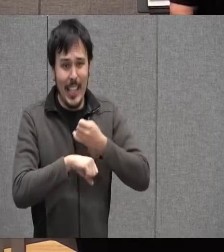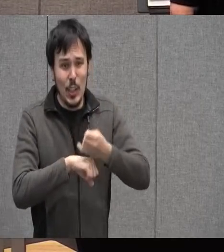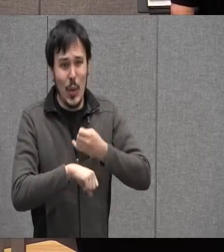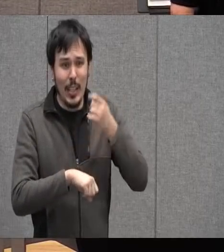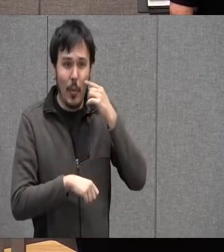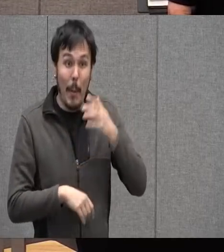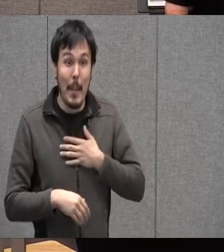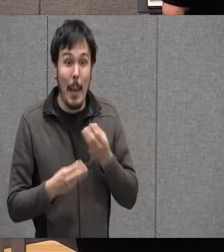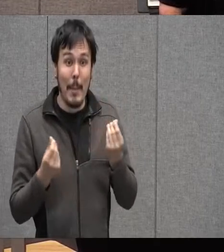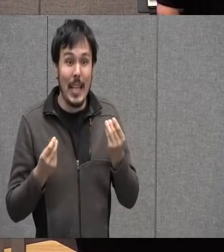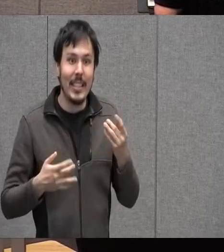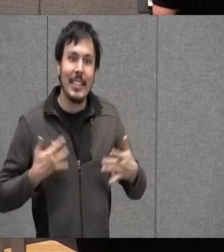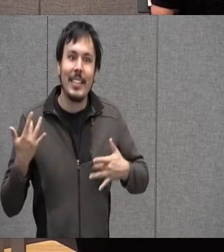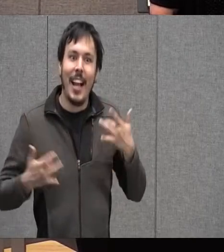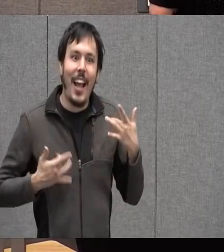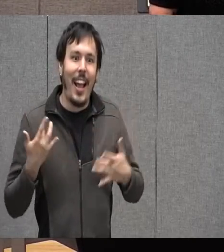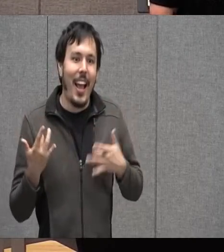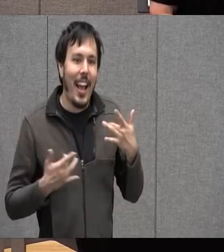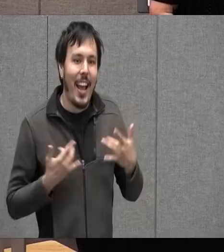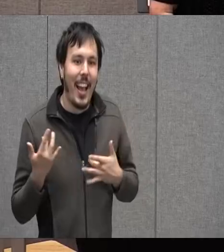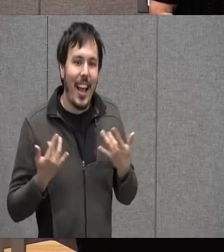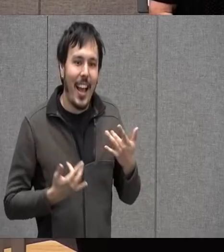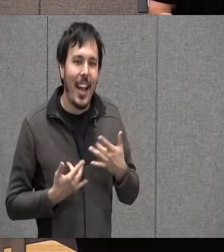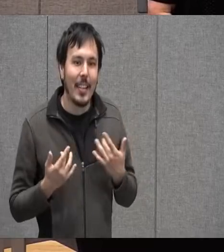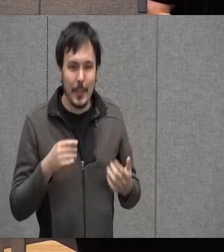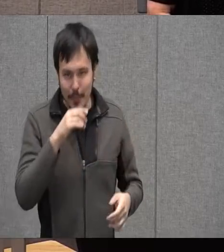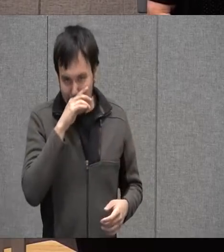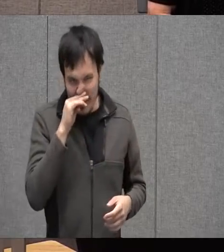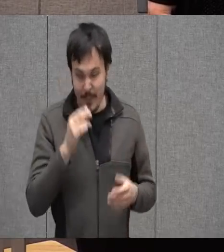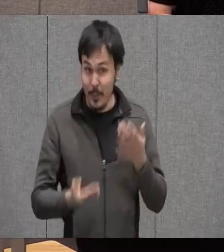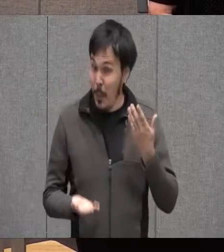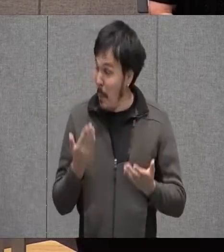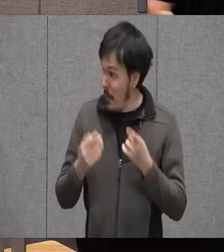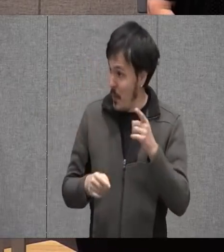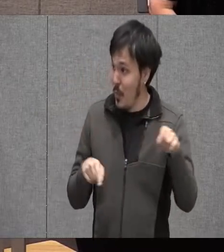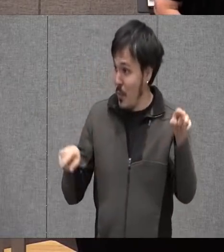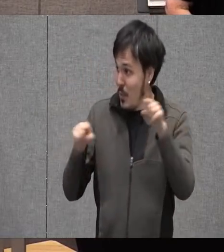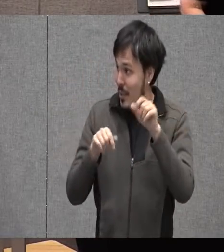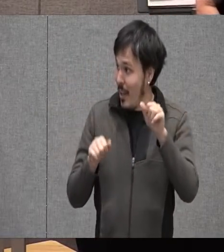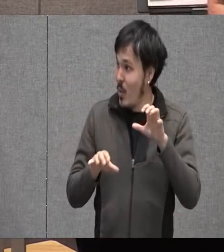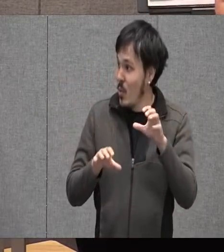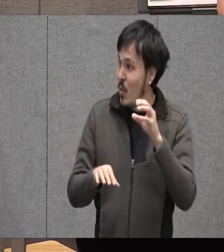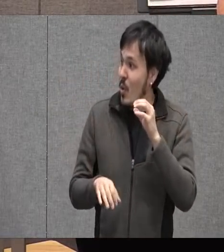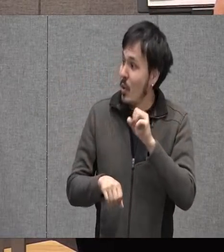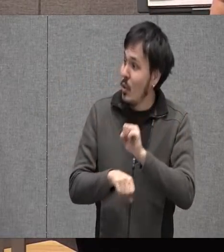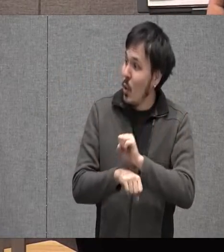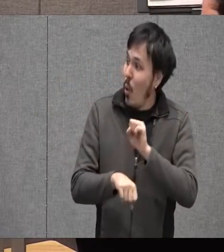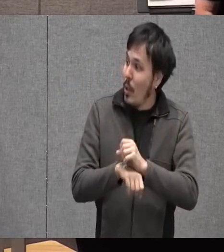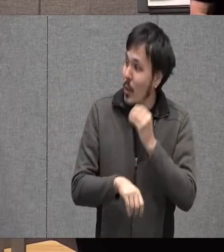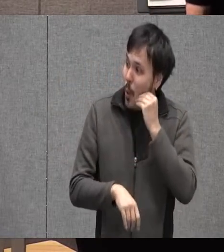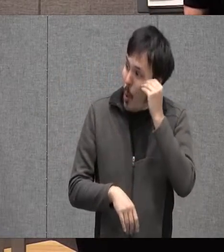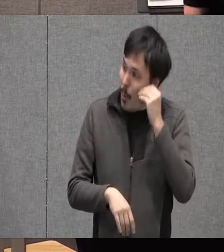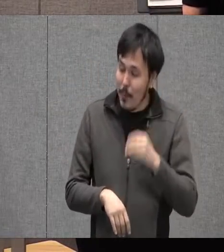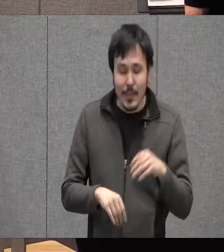I'm really excited about that. Maybe you guys could do some chores at home and earn some money, - Yeah, absolutely. Gain some interest. And then we finished it all out